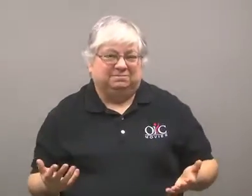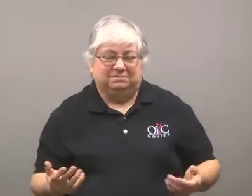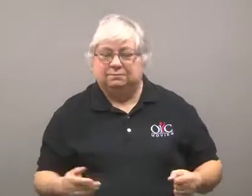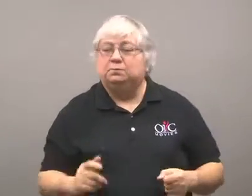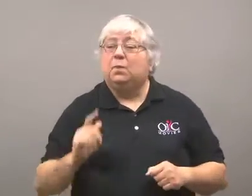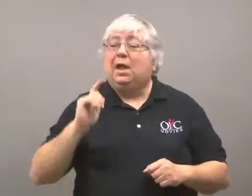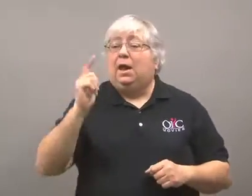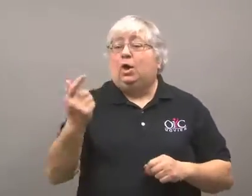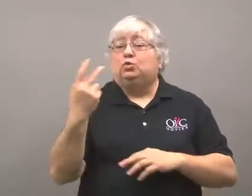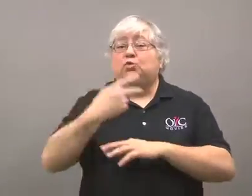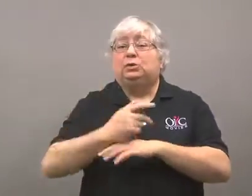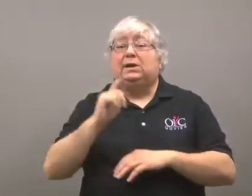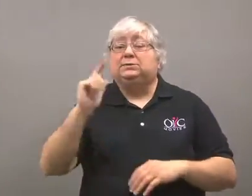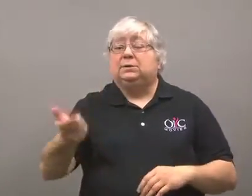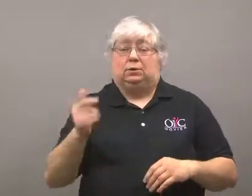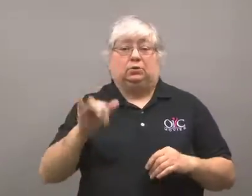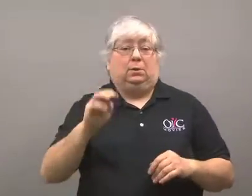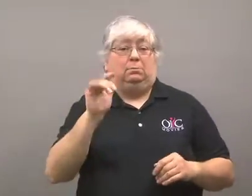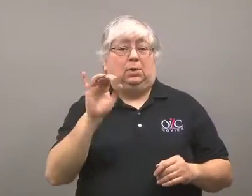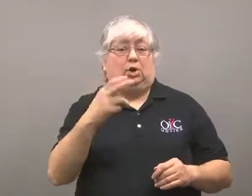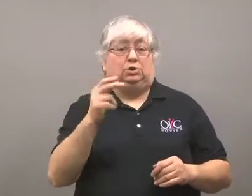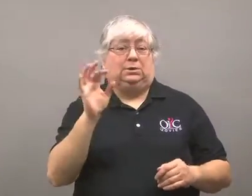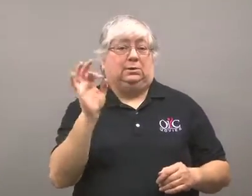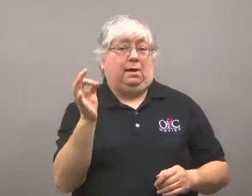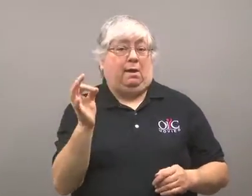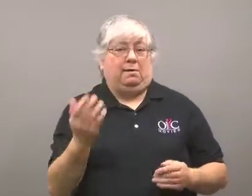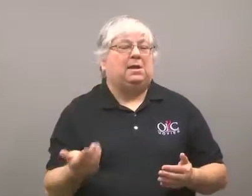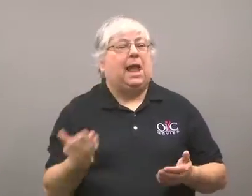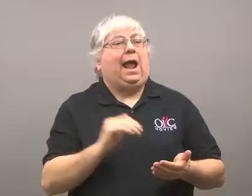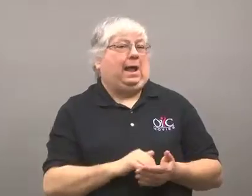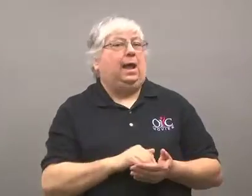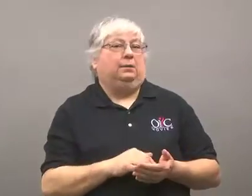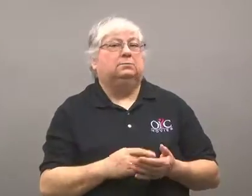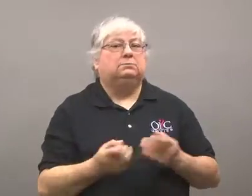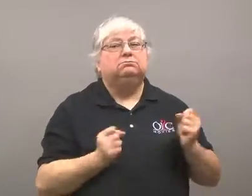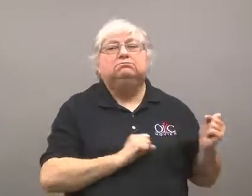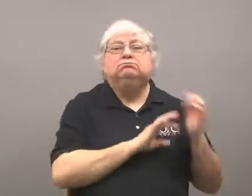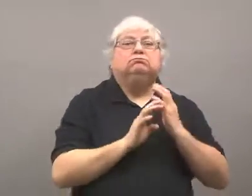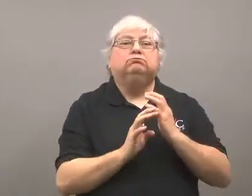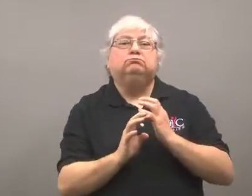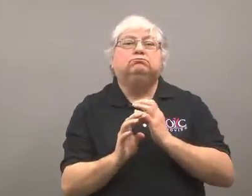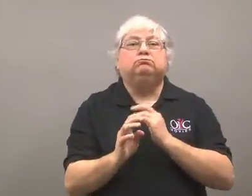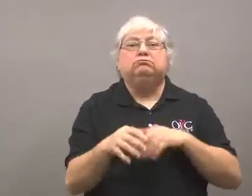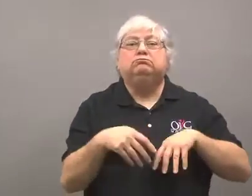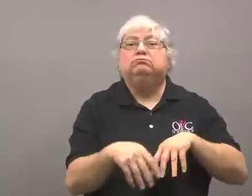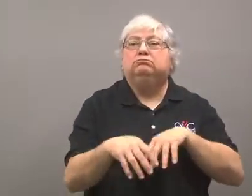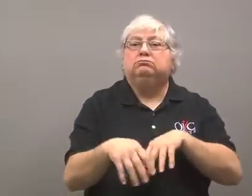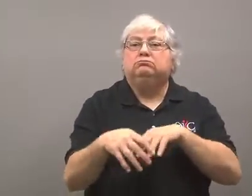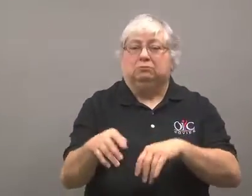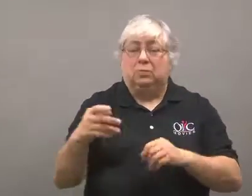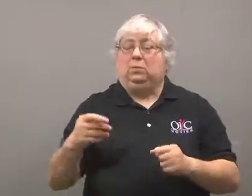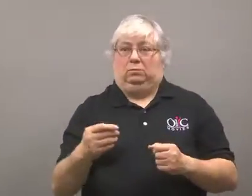Two days later, on March 9, the marchers set out again.